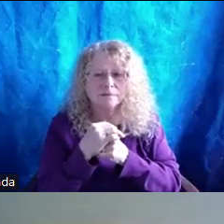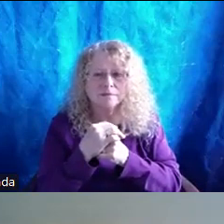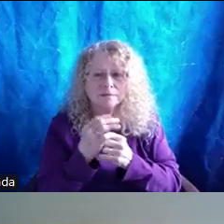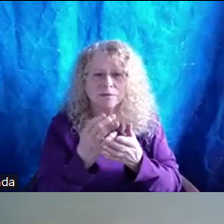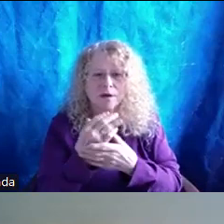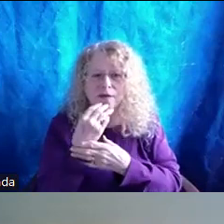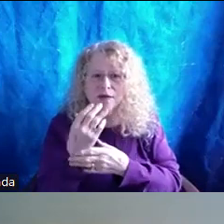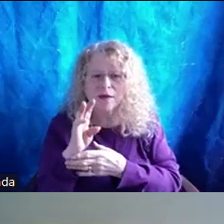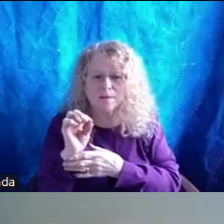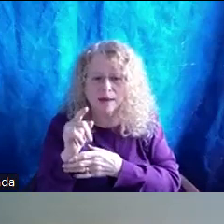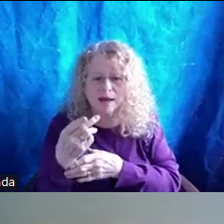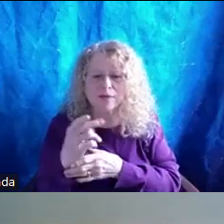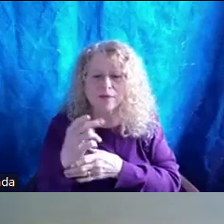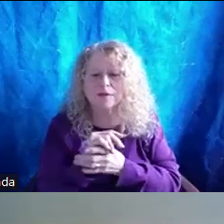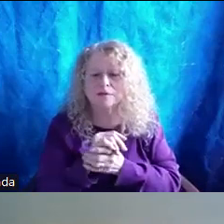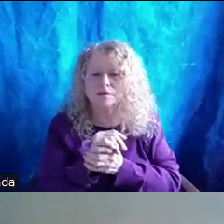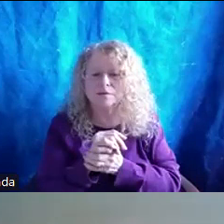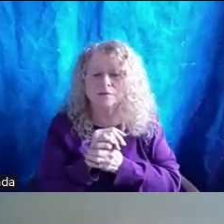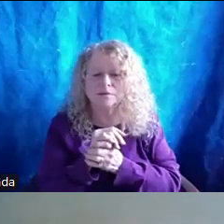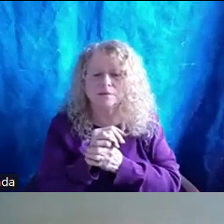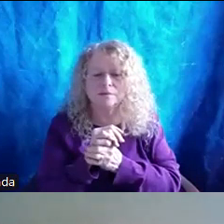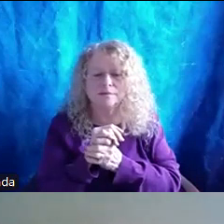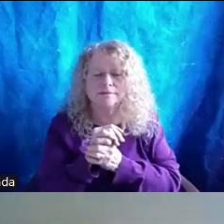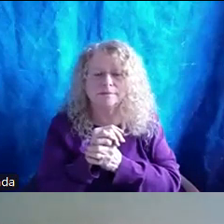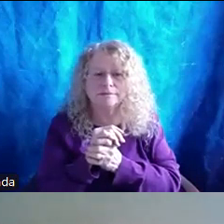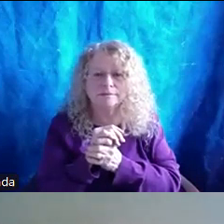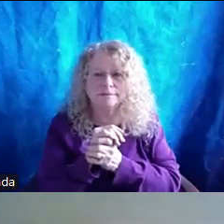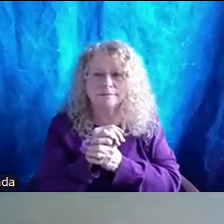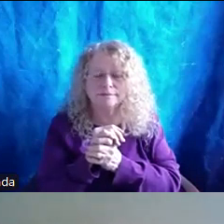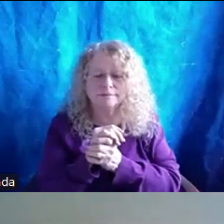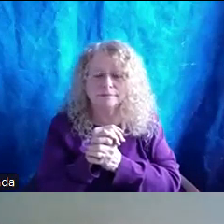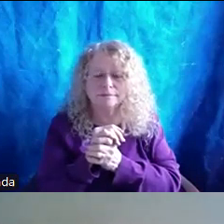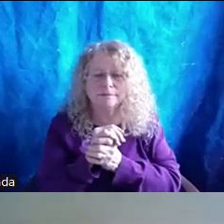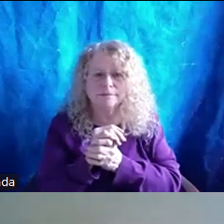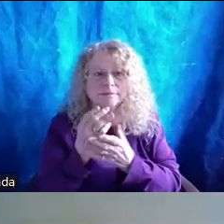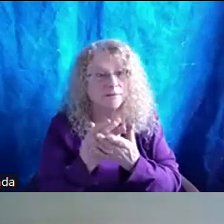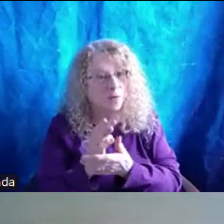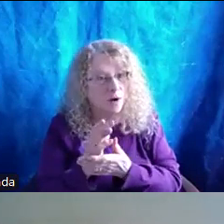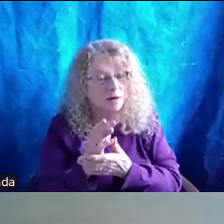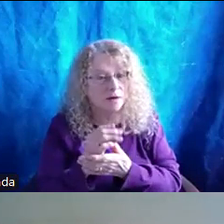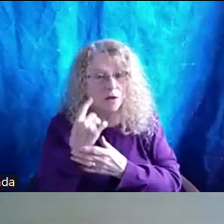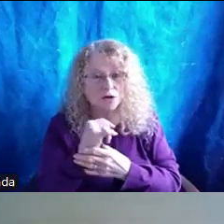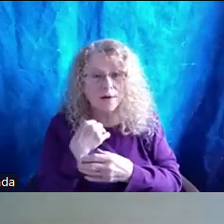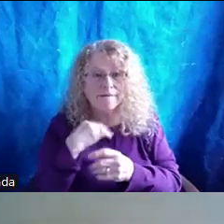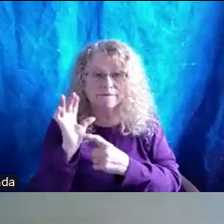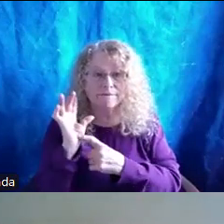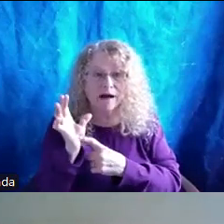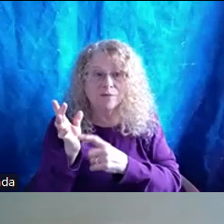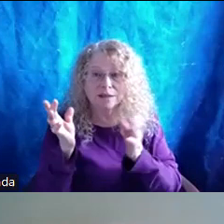ALL RIGHT. LOOKS LIKE WE HAVE FIVE MINUTES LEFT SO I WANTED TO MAKE SURE, THERE WERE